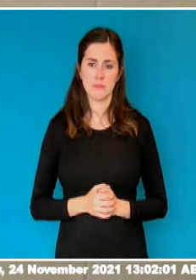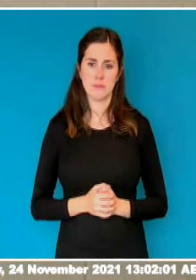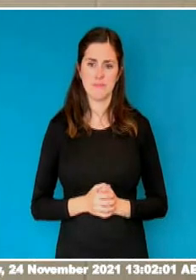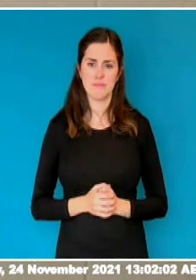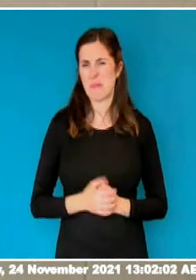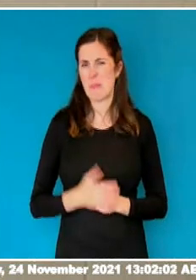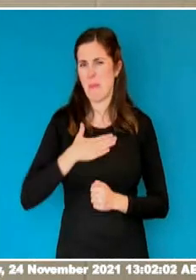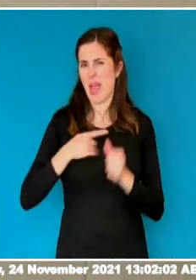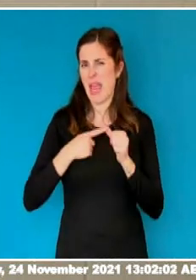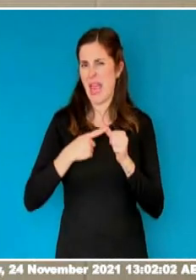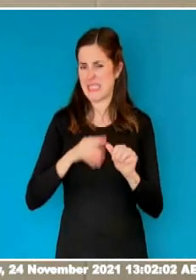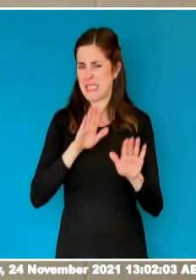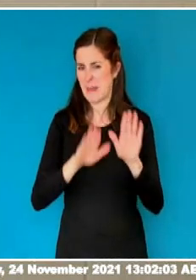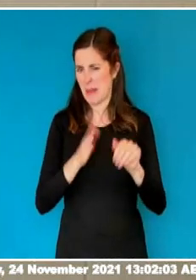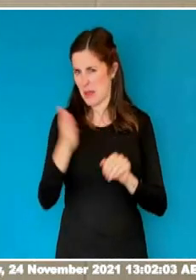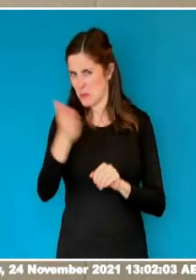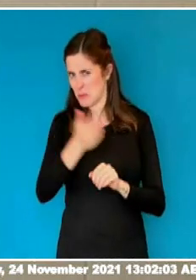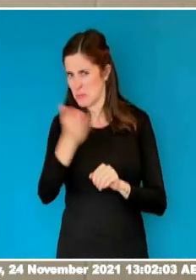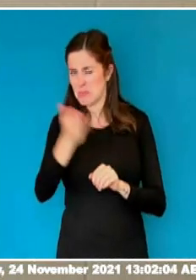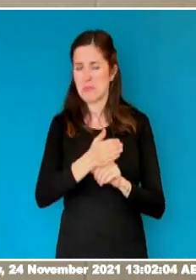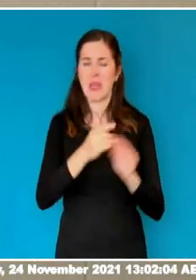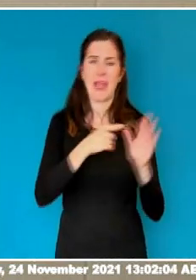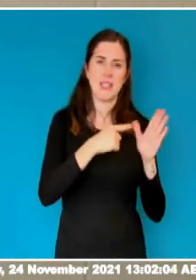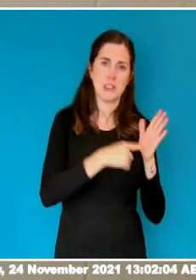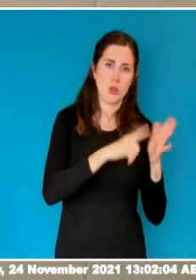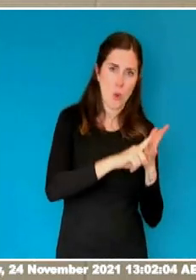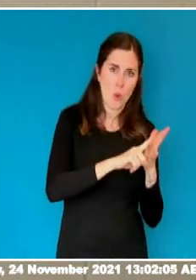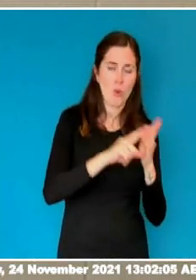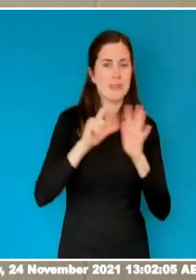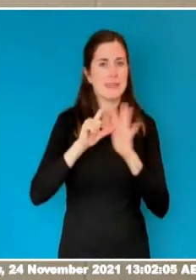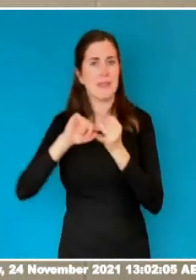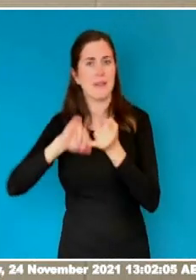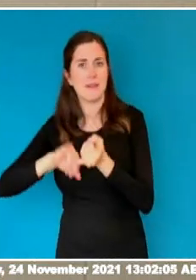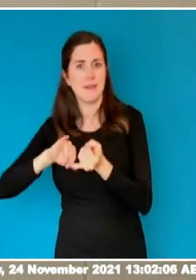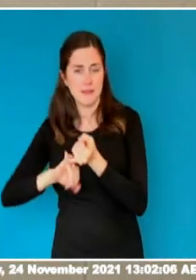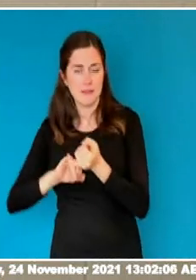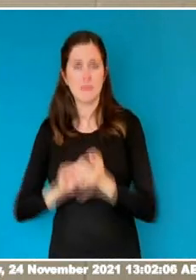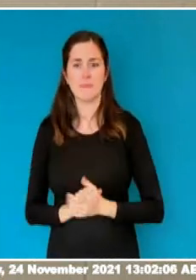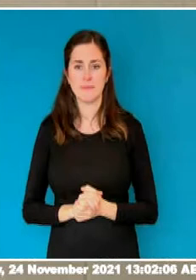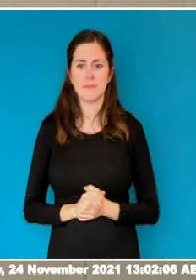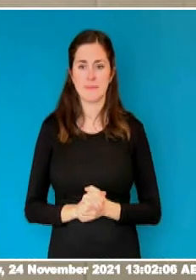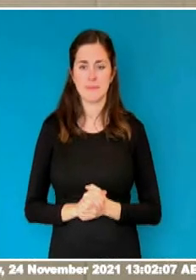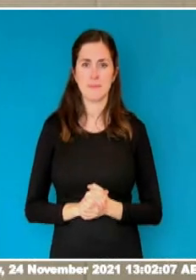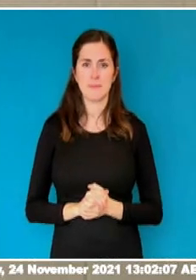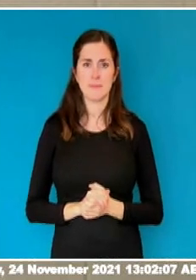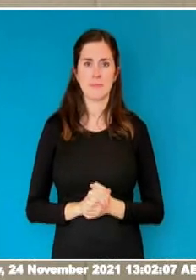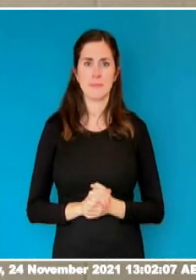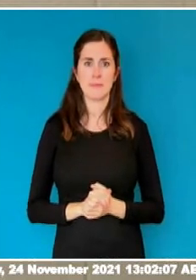already been made. I think at the headline level, is there an explicit target that's